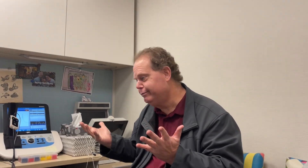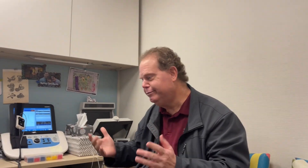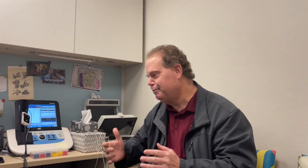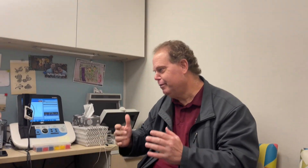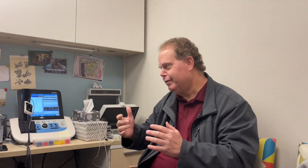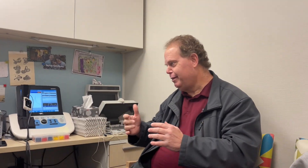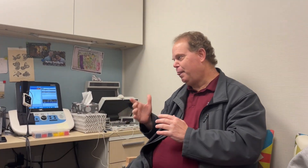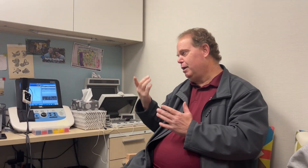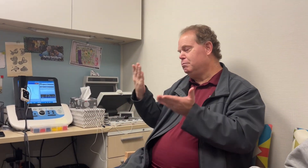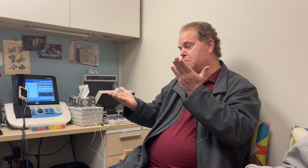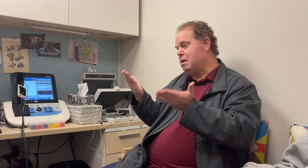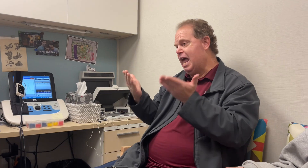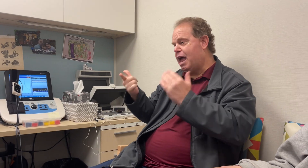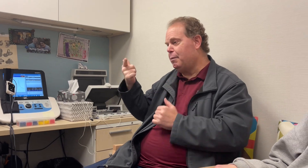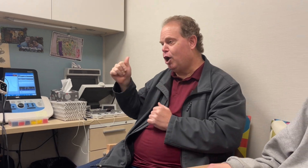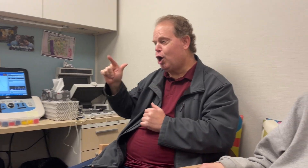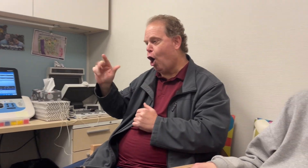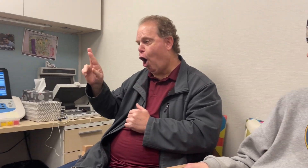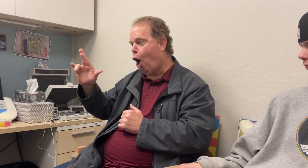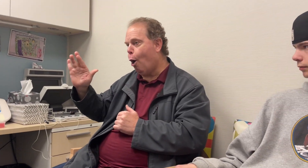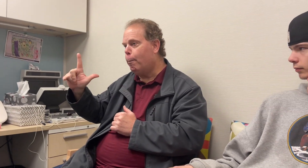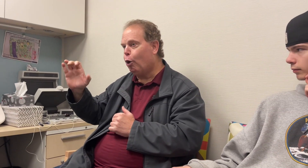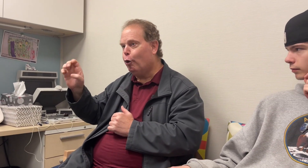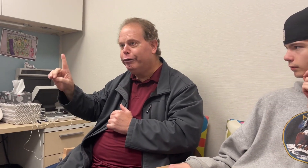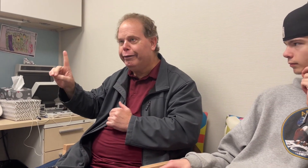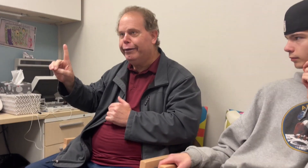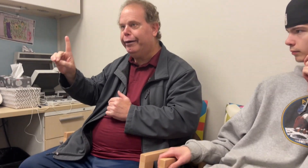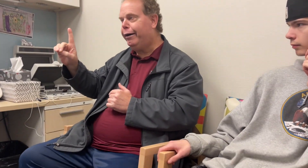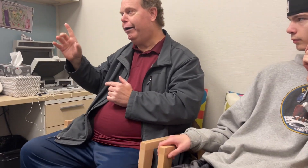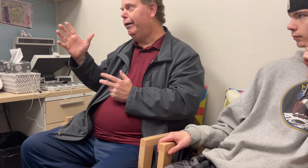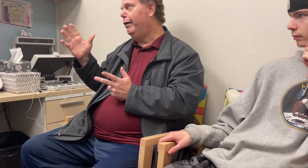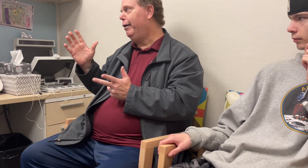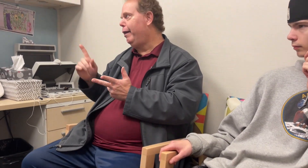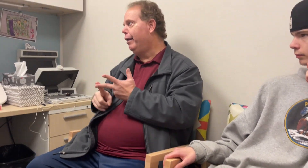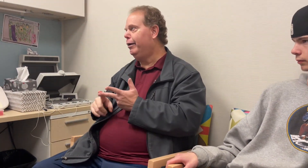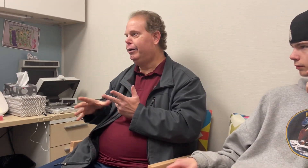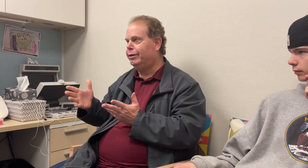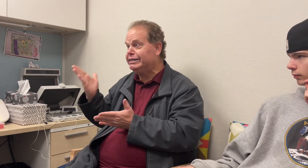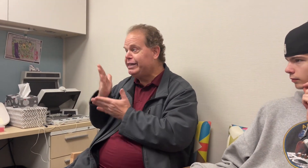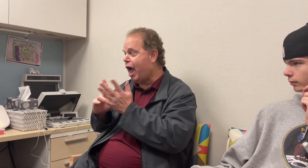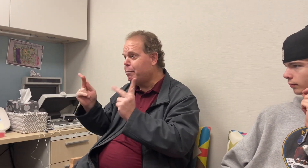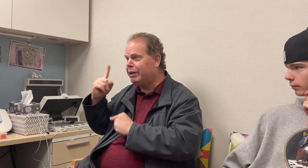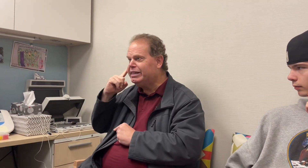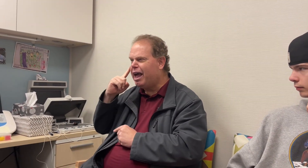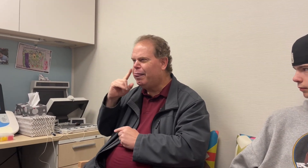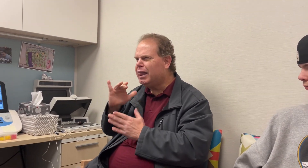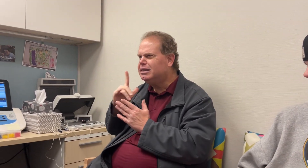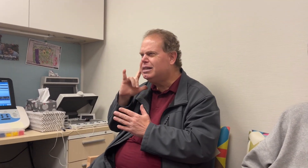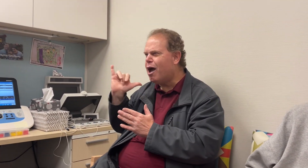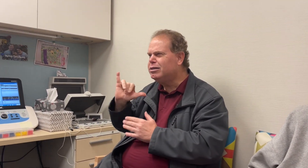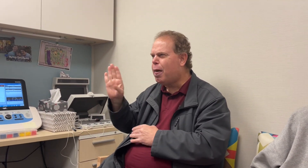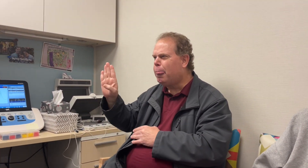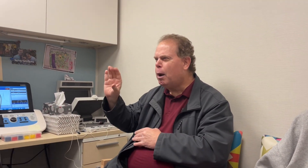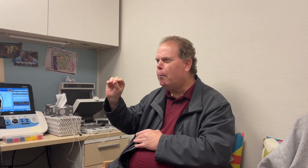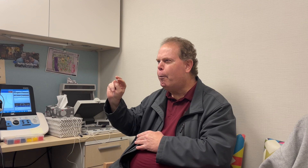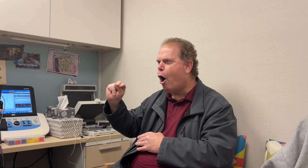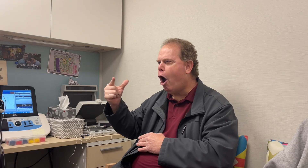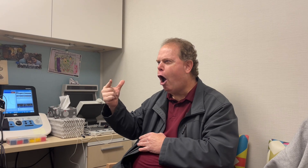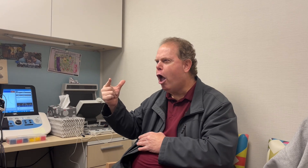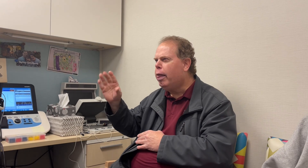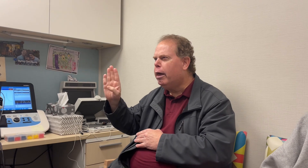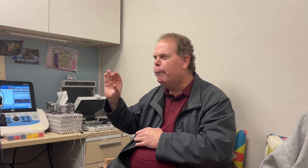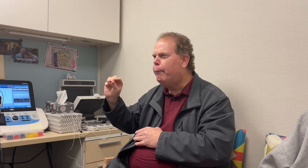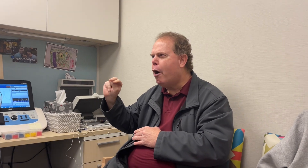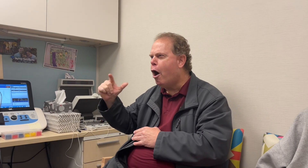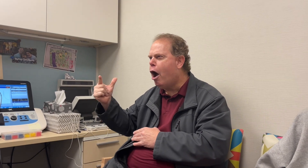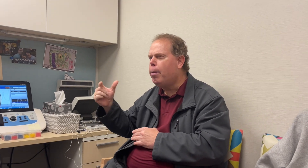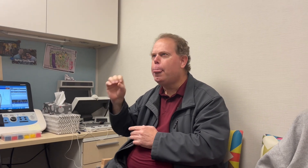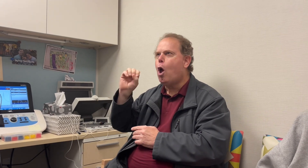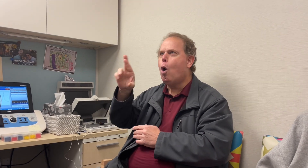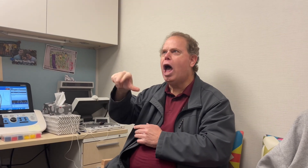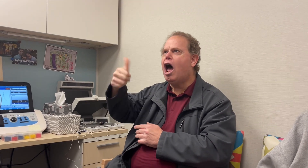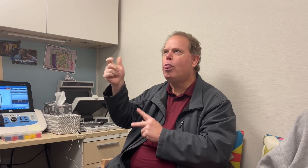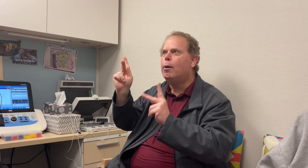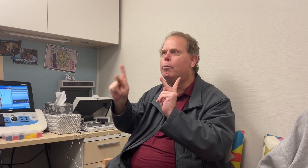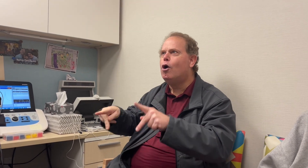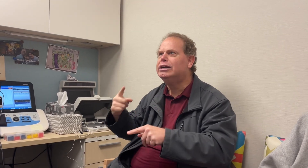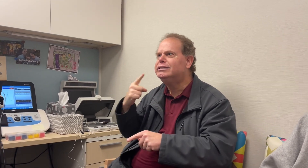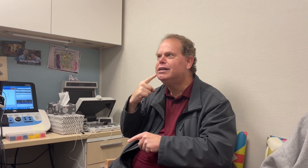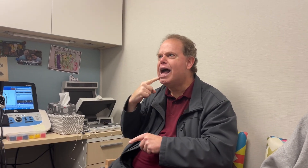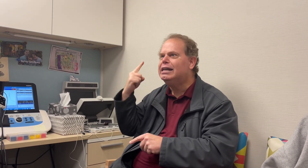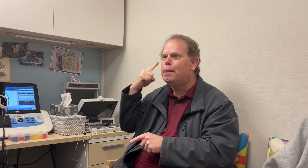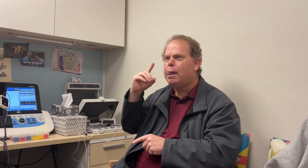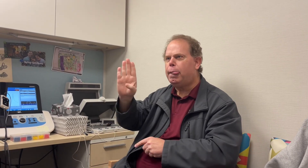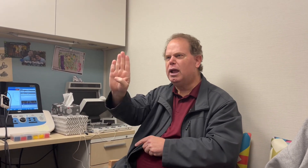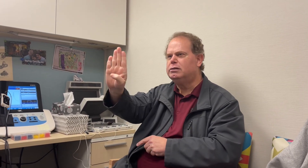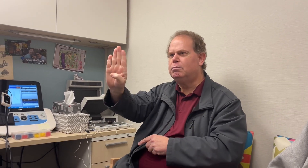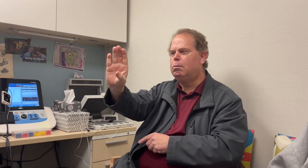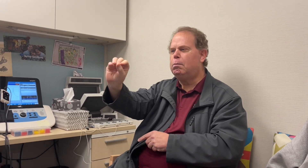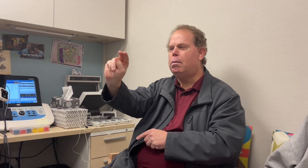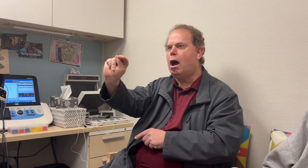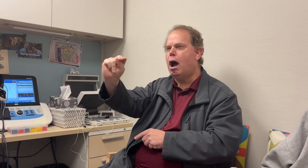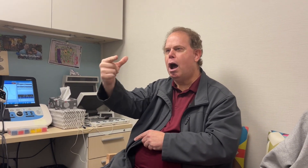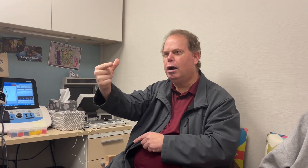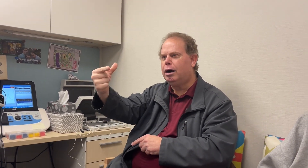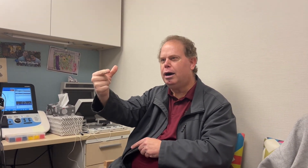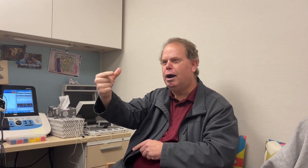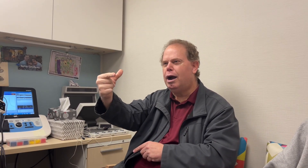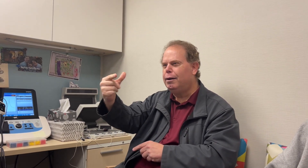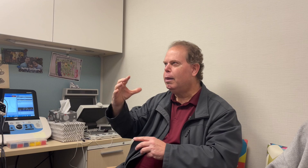hear words today maybe like some garbled language some people say that it sounds like a like a bong